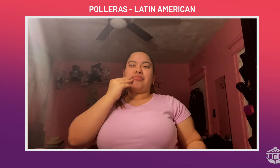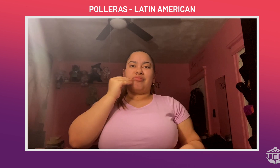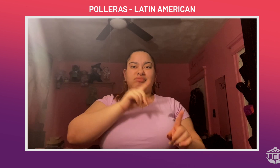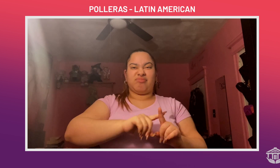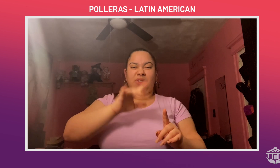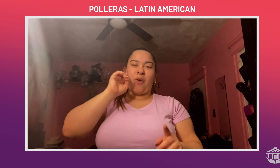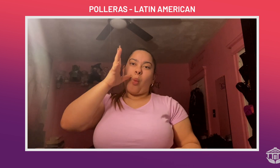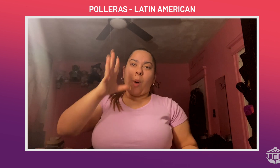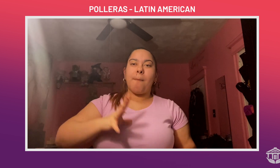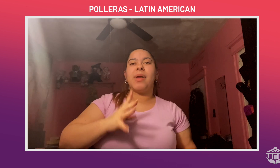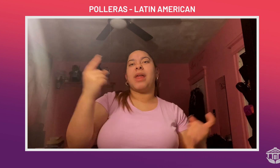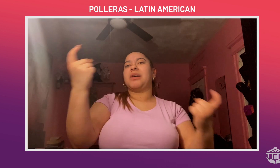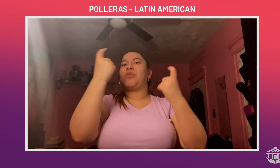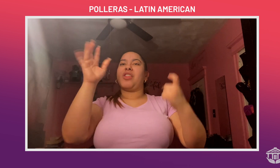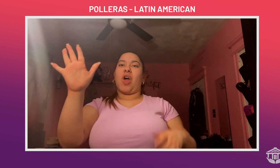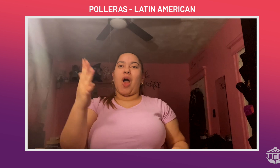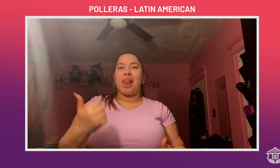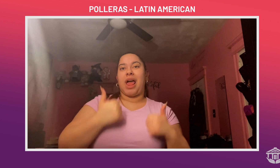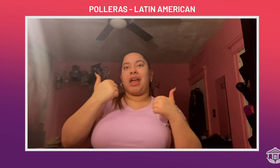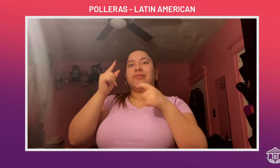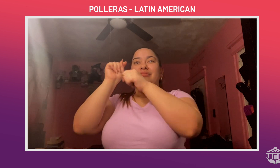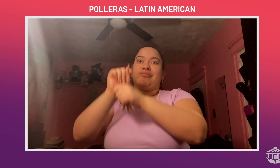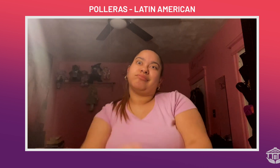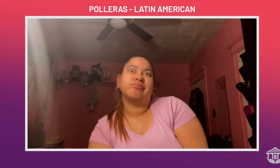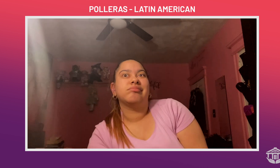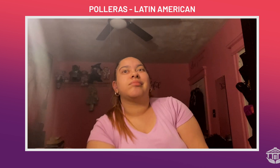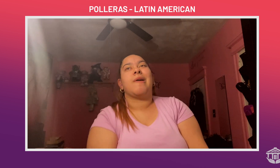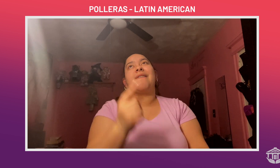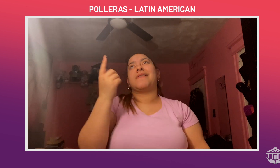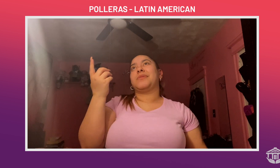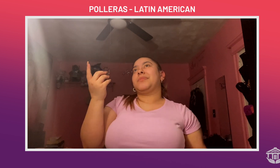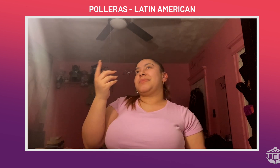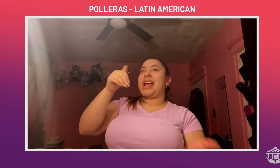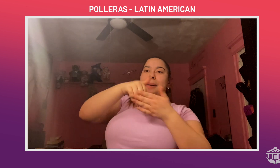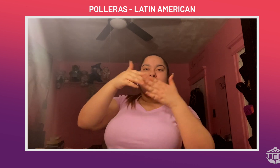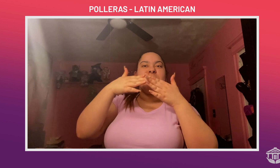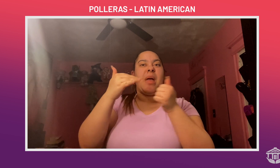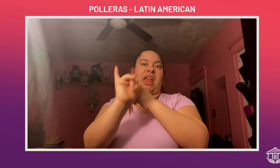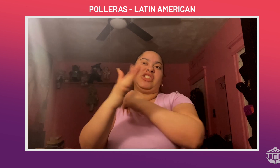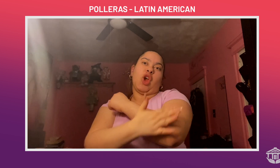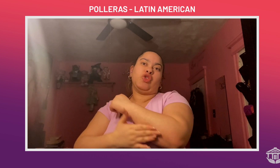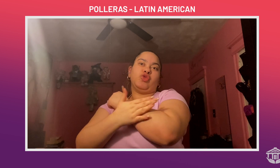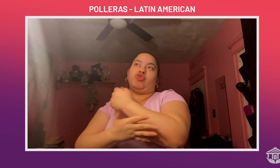In Panama girls will start to wear polleras to the same celebrations that women do, and it becomes a lifelong tradition.